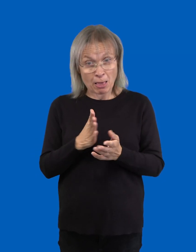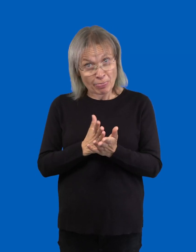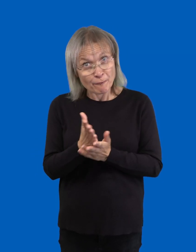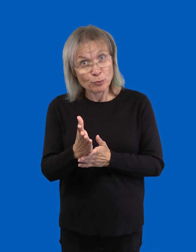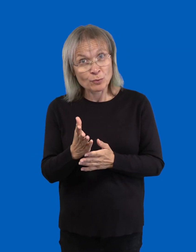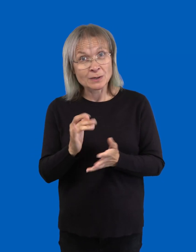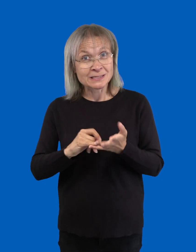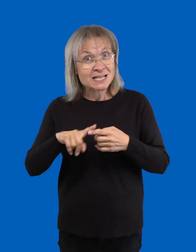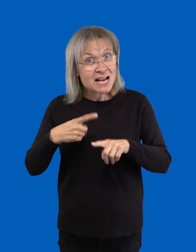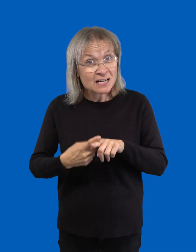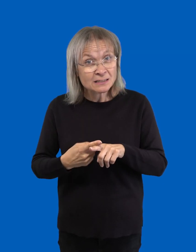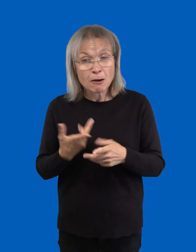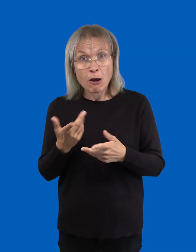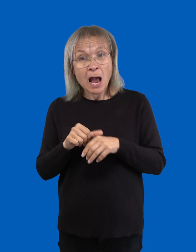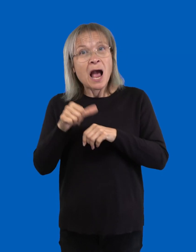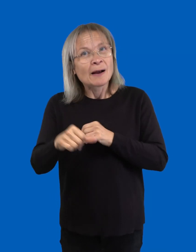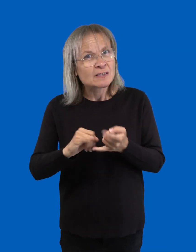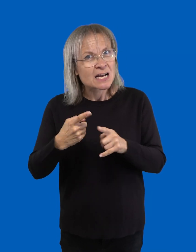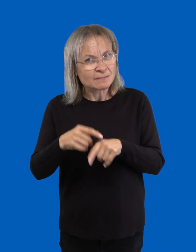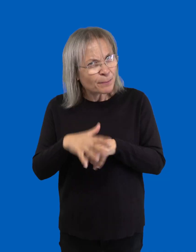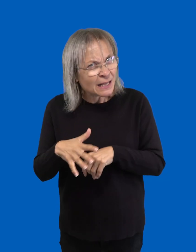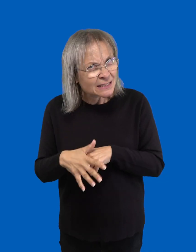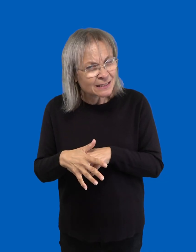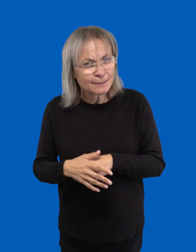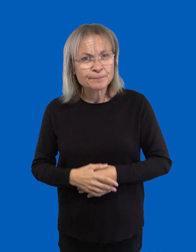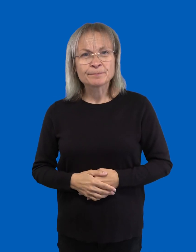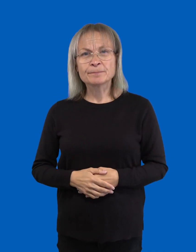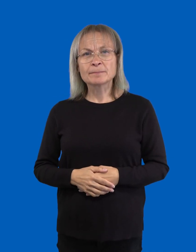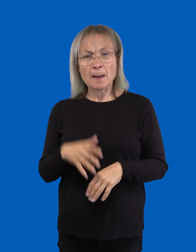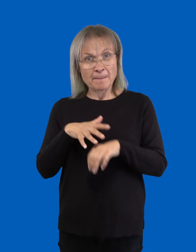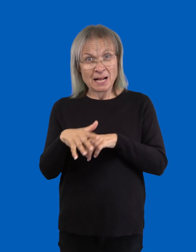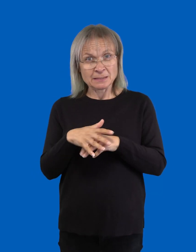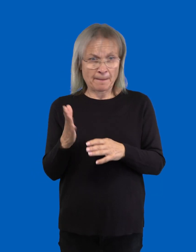Bleeding during or after sex, between your periods, or after the menopause.